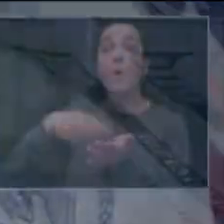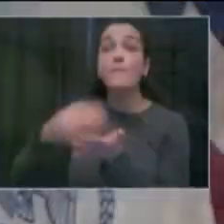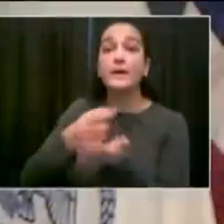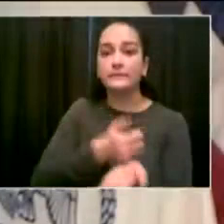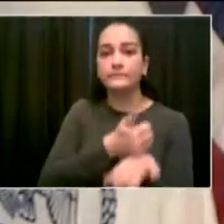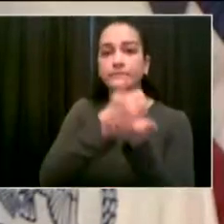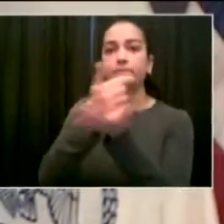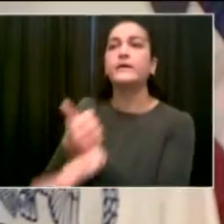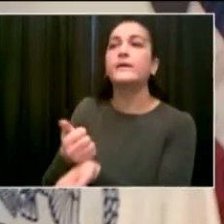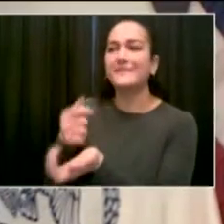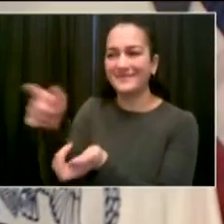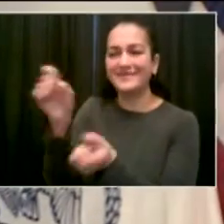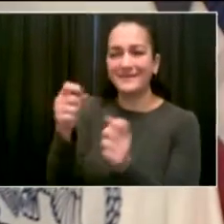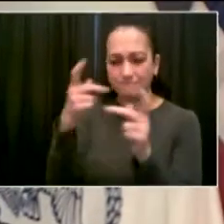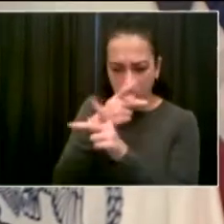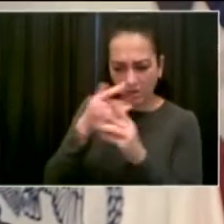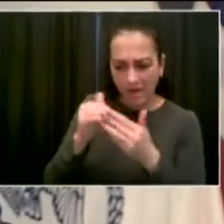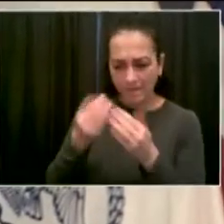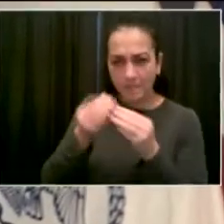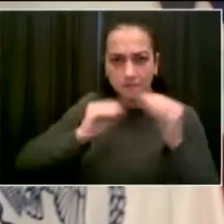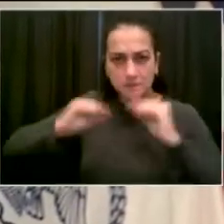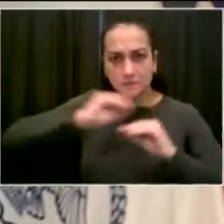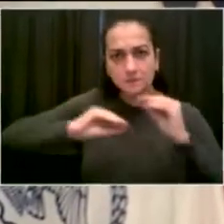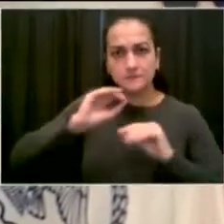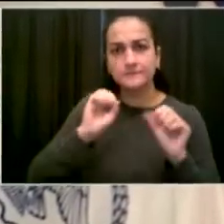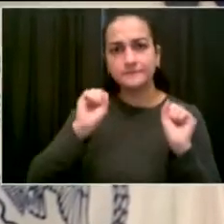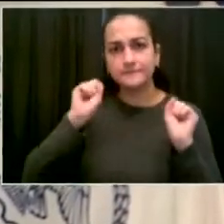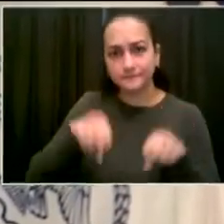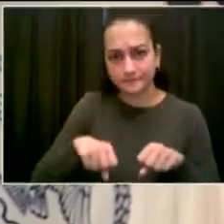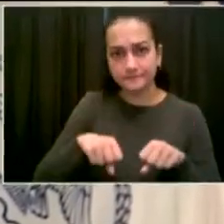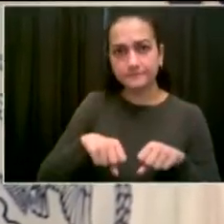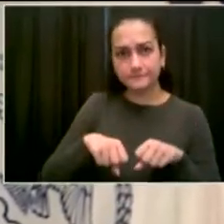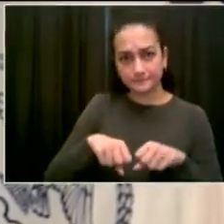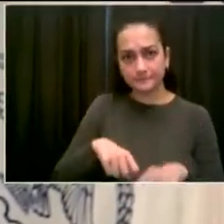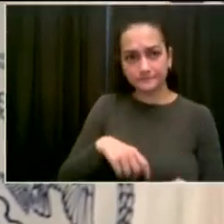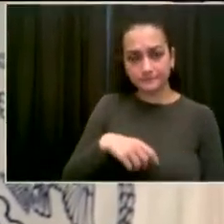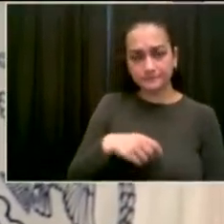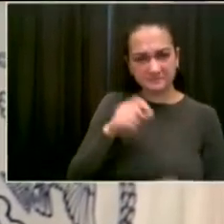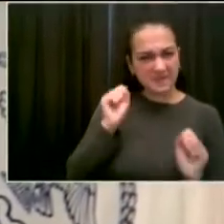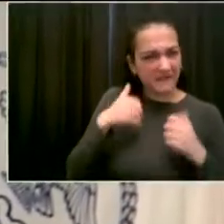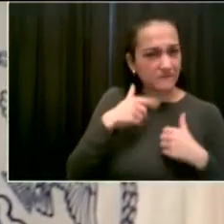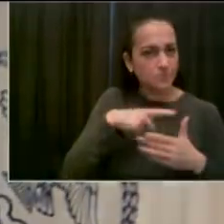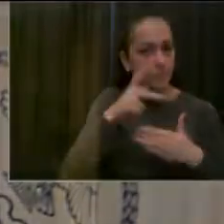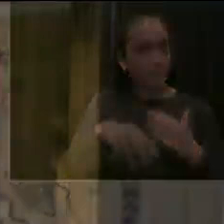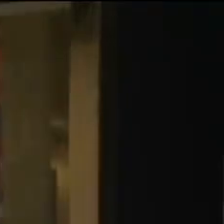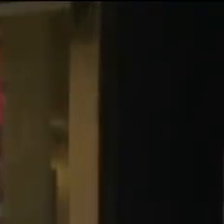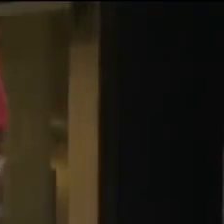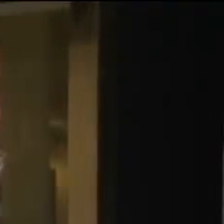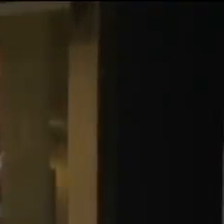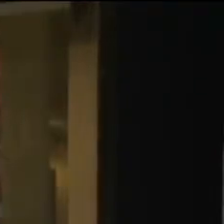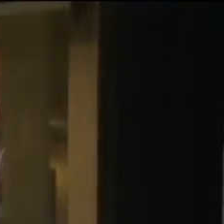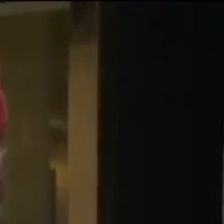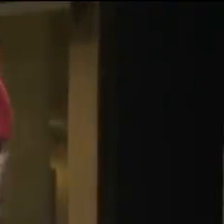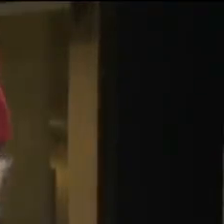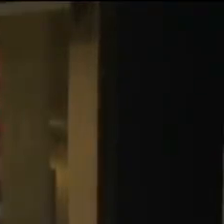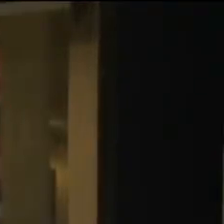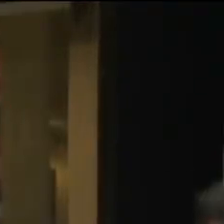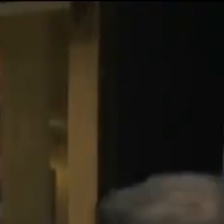CITY WORKERS BALK AT TAKING THE SHOT THE CITY COULD BE FACED WITH HUNDREDS OF MILLIONS, IF NOT BILLIONS IN OVERTIME.